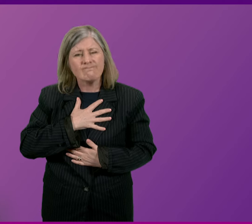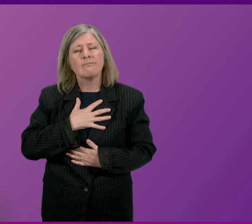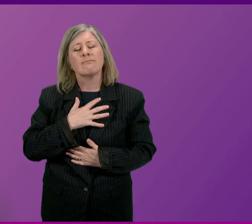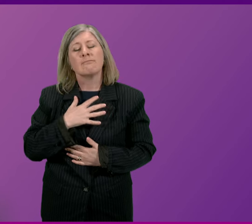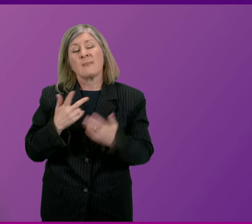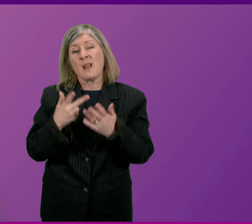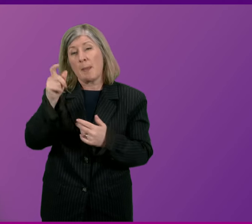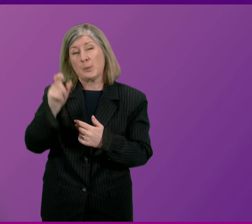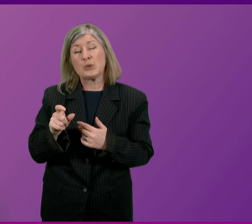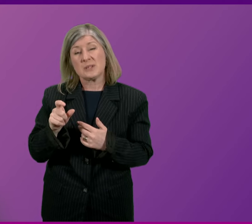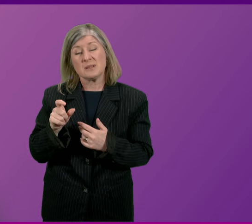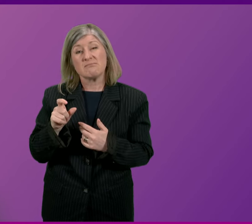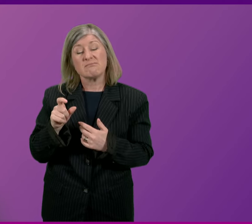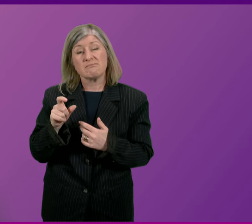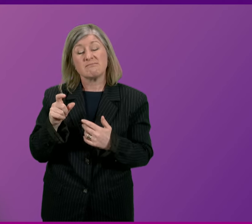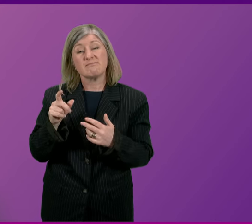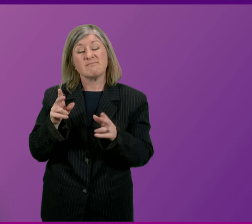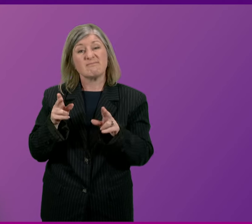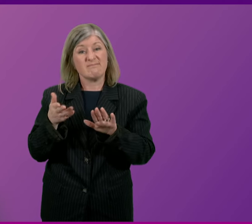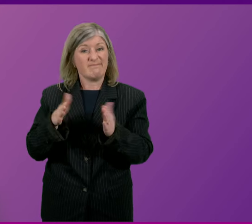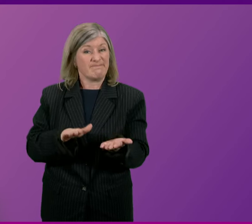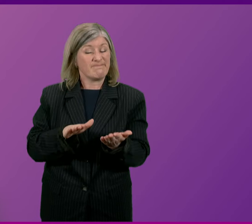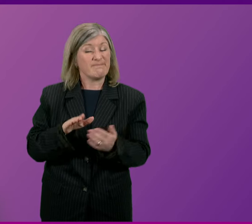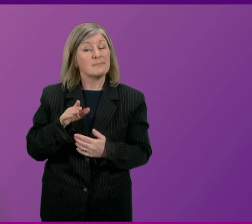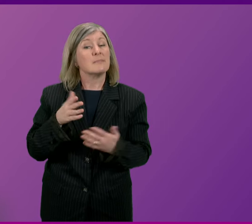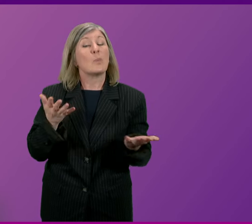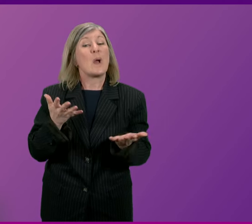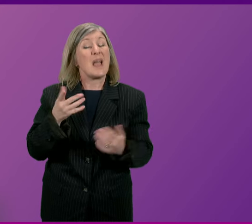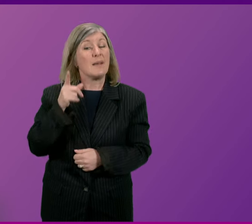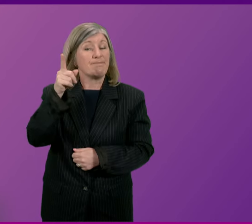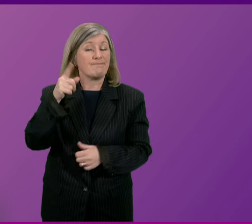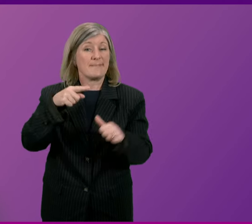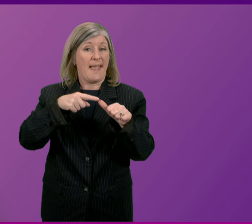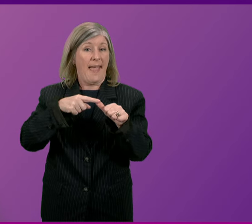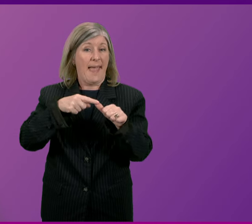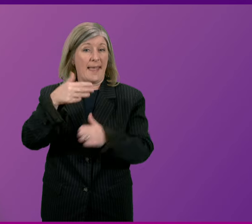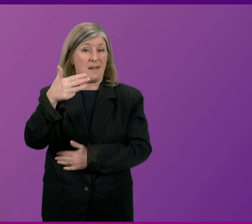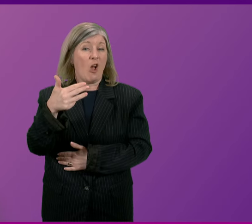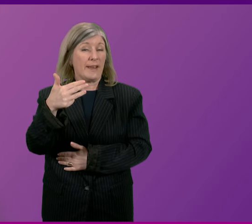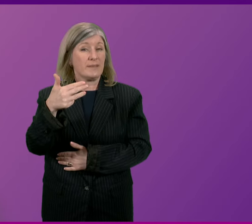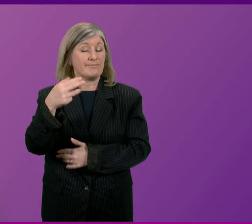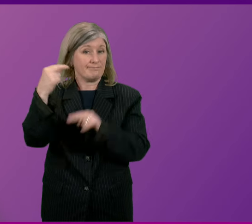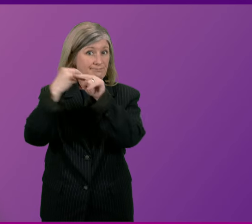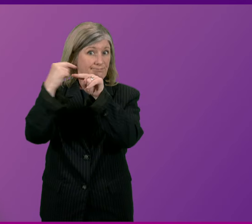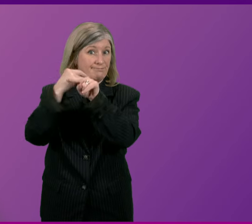lost her life on the A9. I am sure that all our thoughts are with her family.